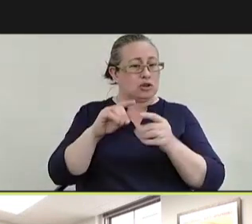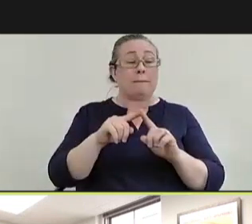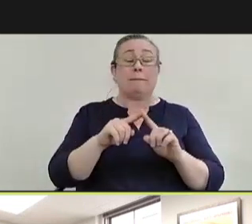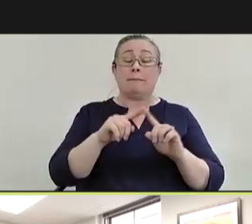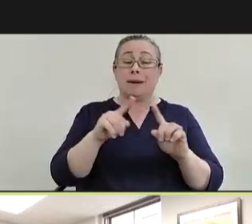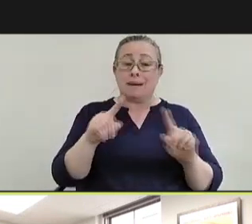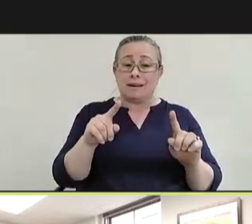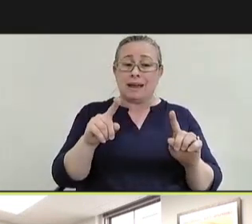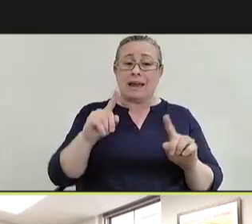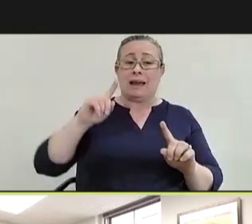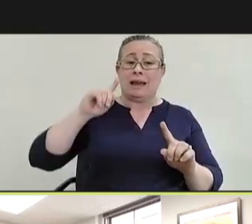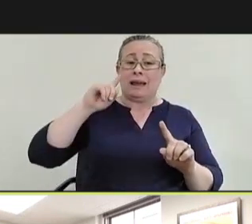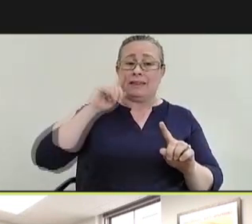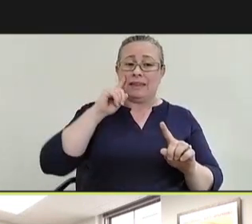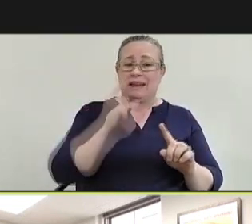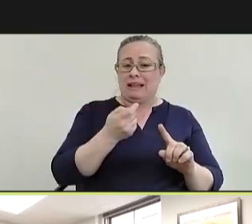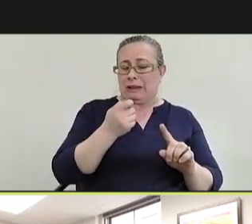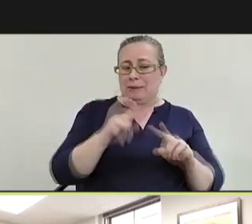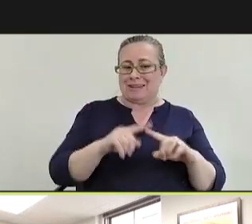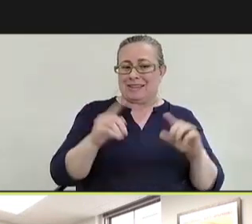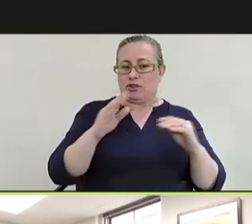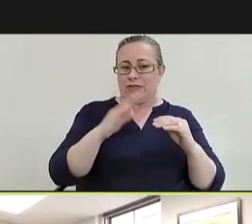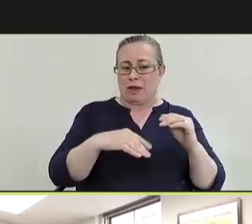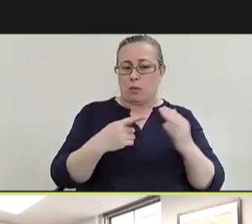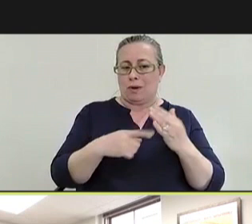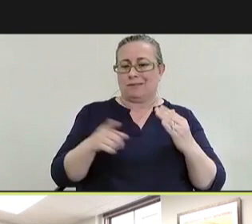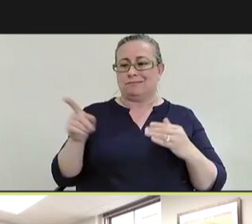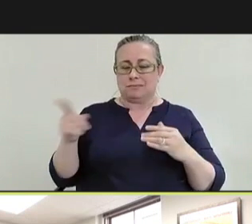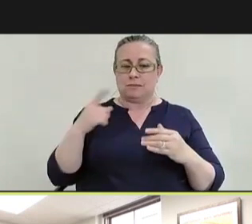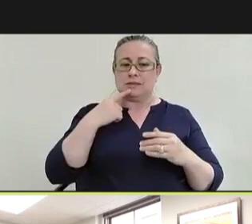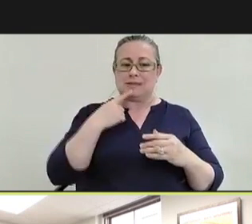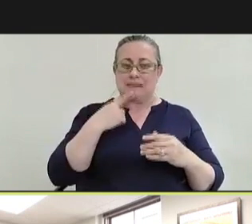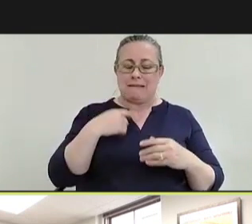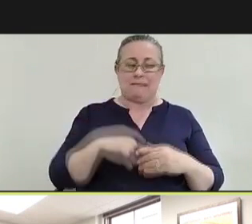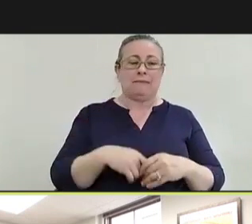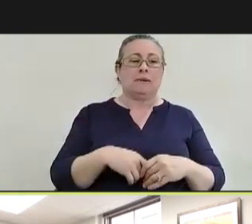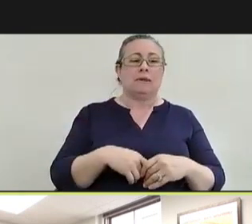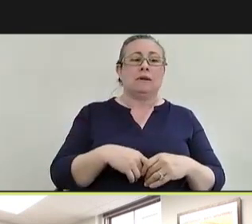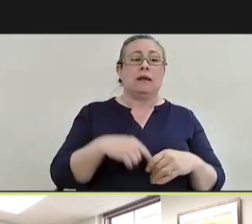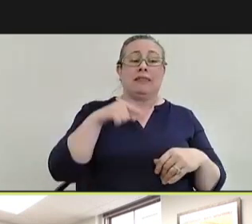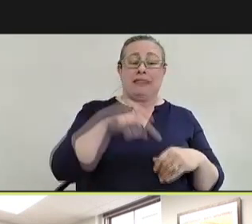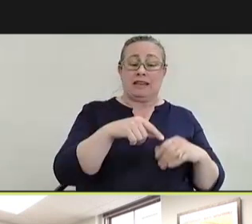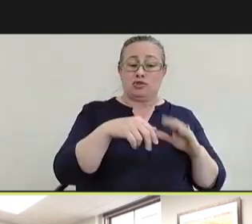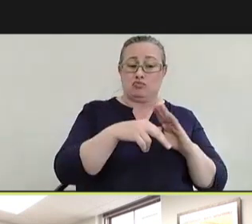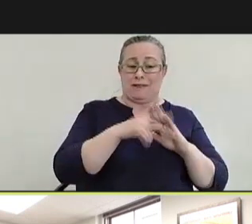I think the thing is a little different from what she said in this review article. As that mentions